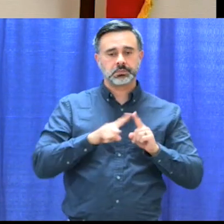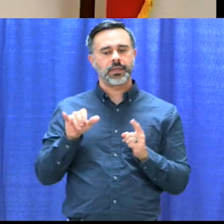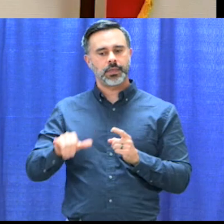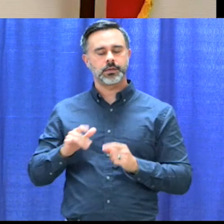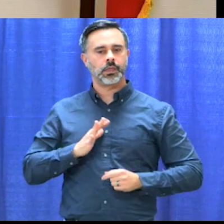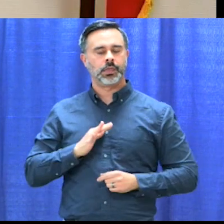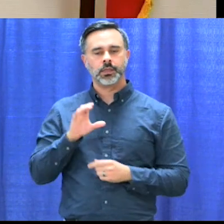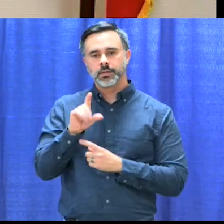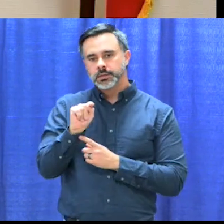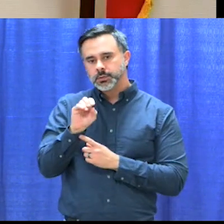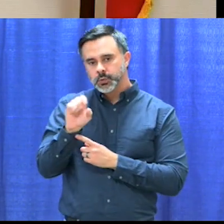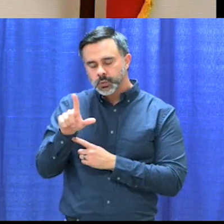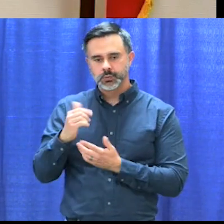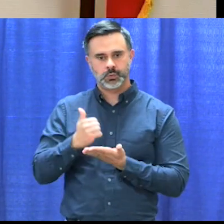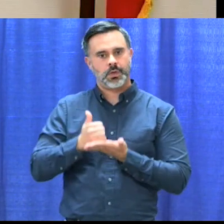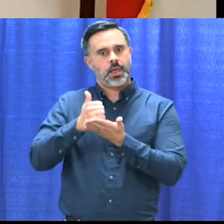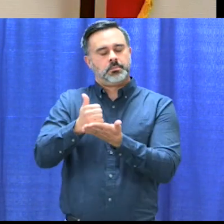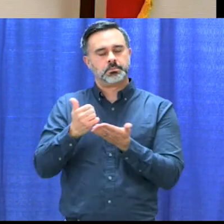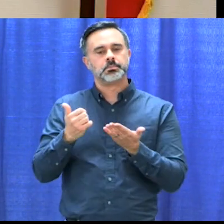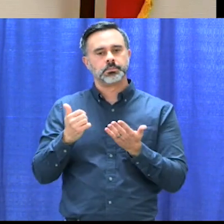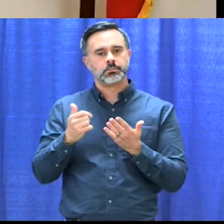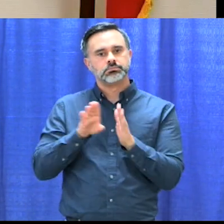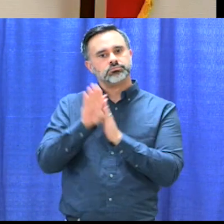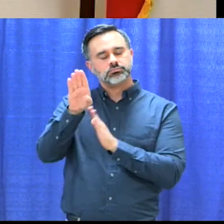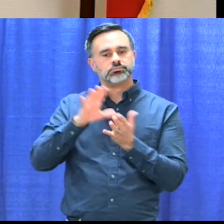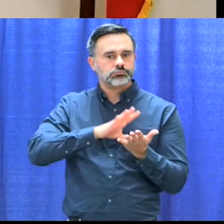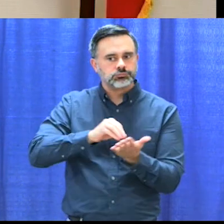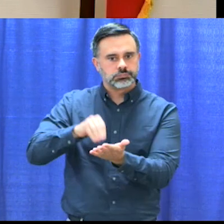a teacher can provide and we need to make sure that our students we have them.